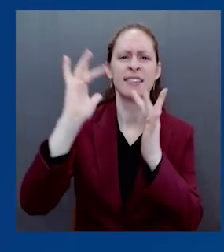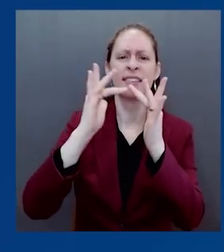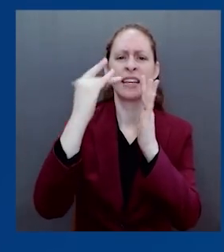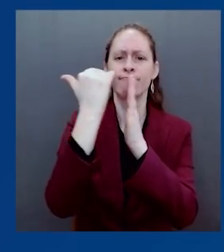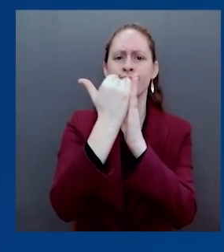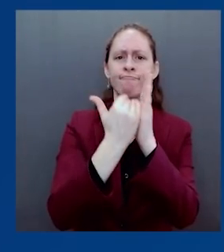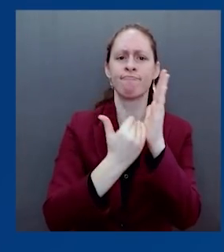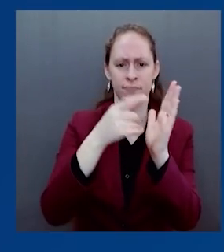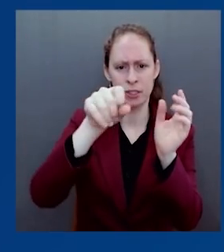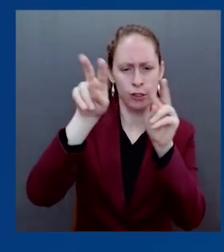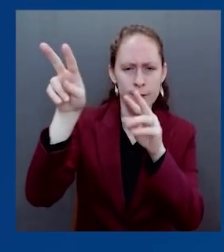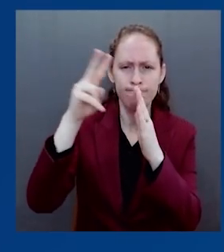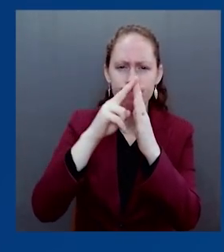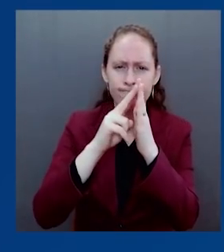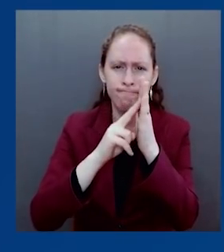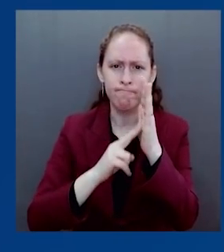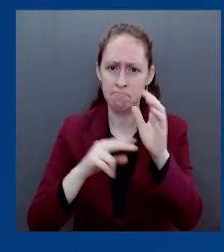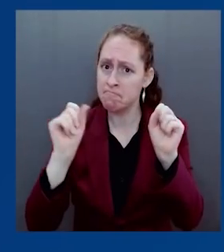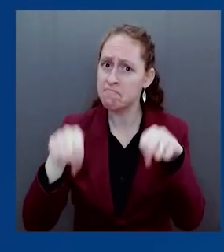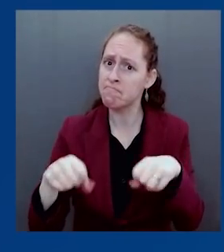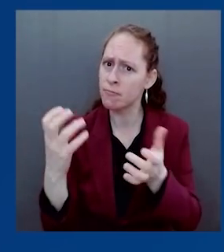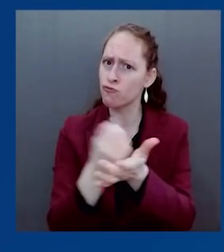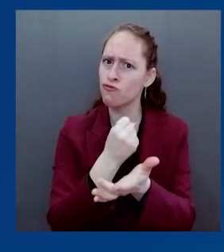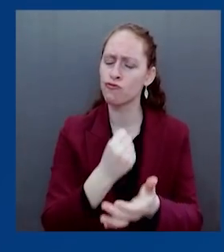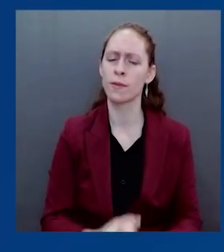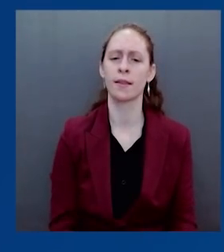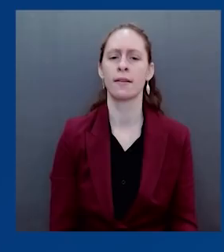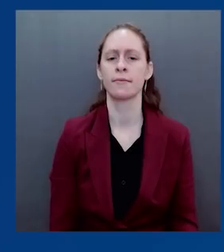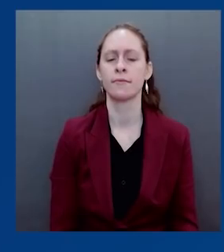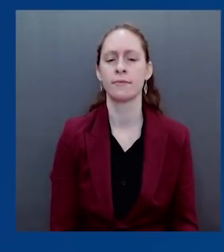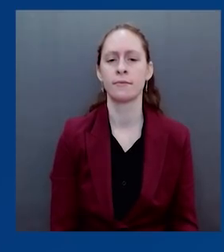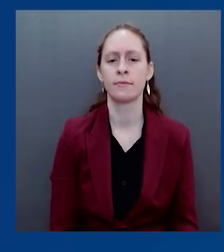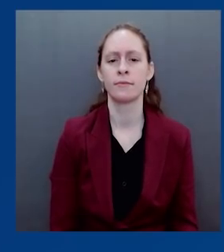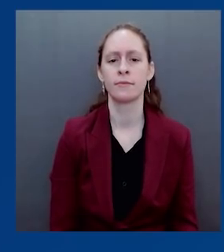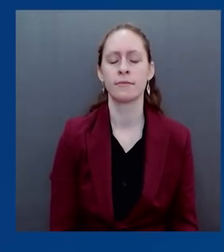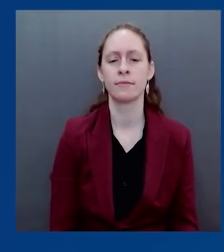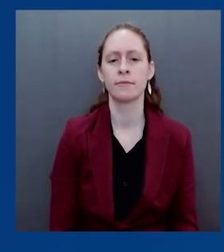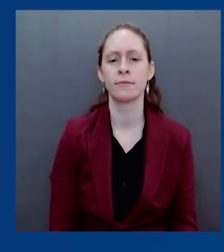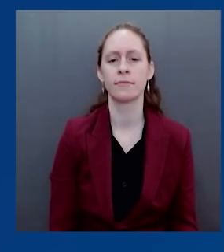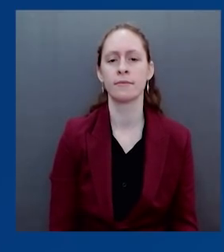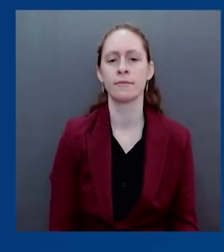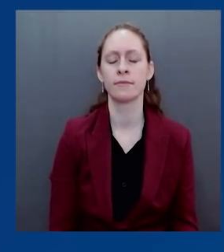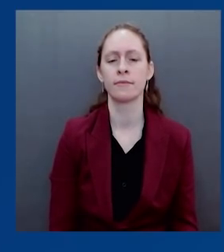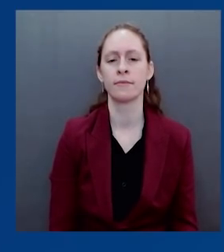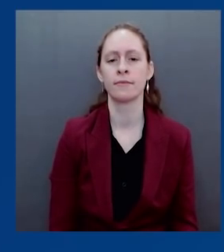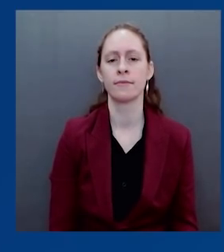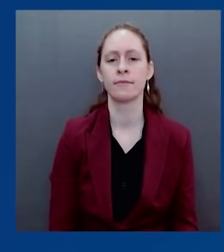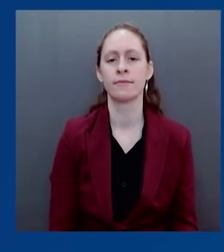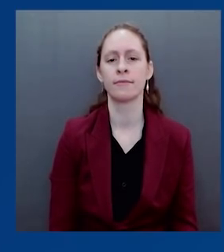Very briefly, this is the state-of-the-art guidance for clinicians for the treatment of patients with COVID-19,